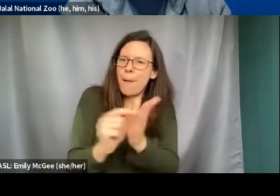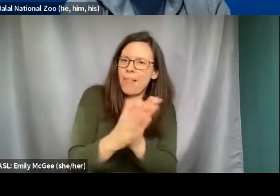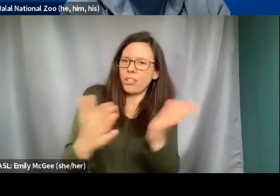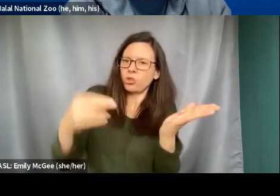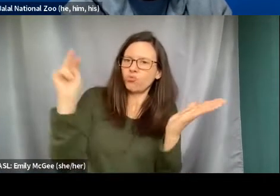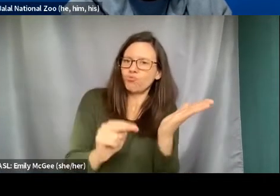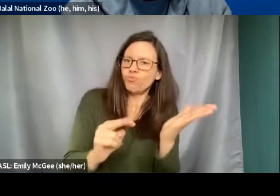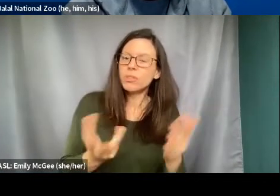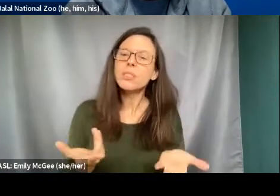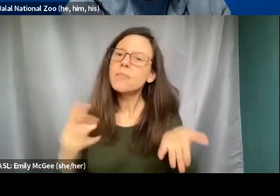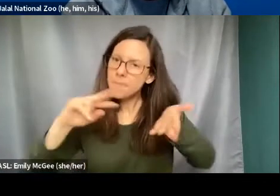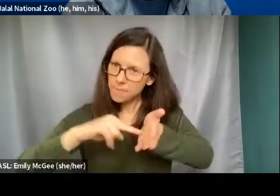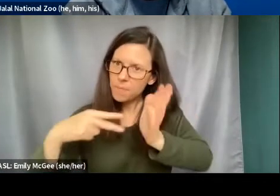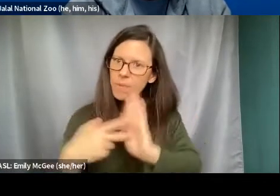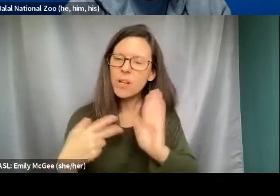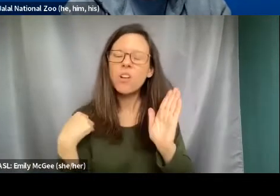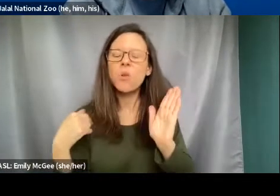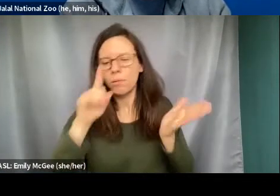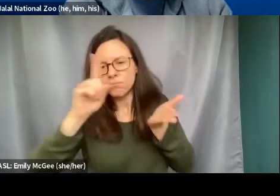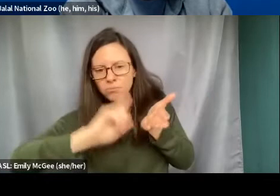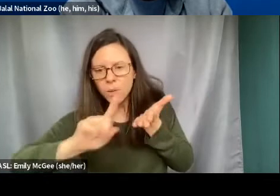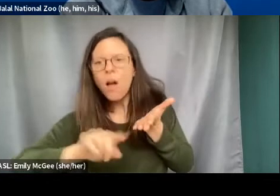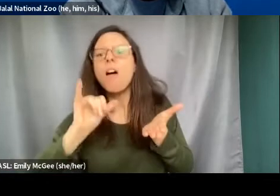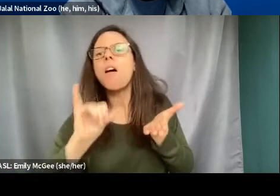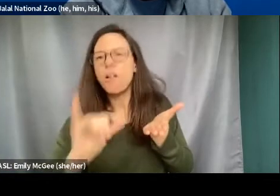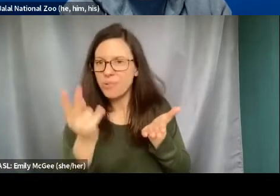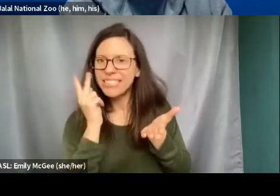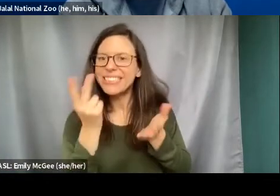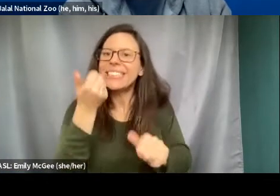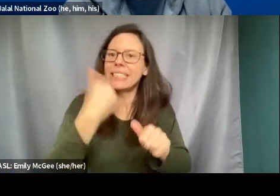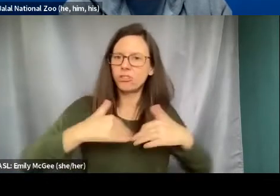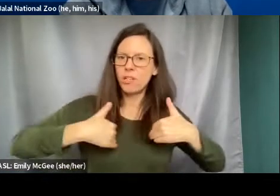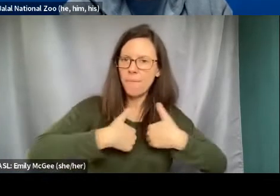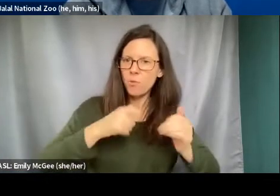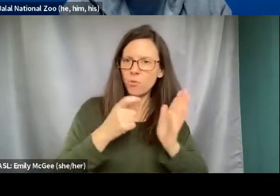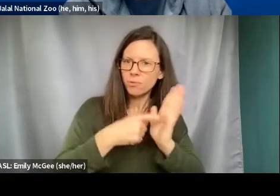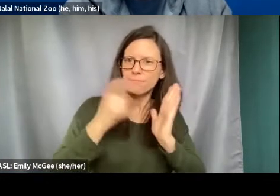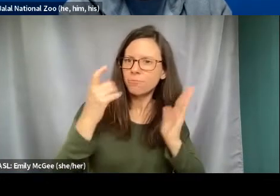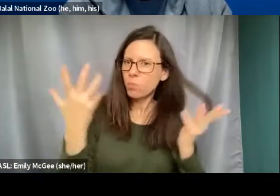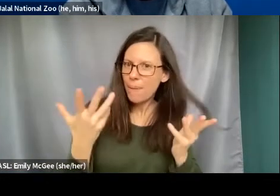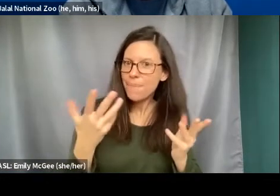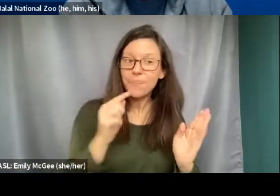rely on to see the parameters needed for each species. Now if the information is not available